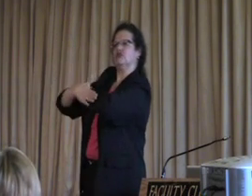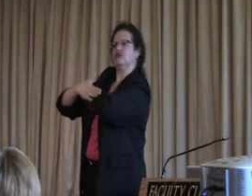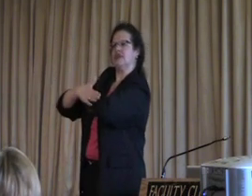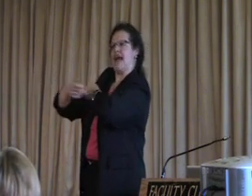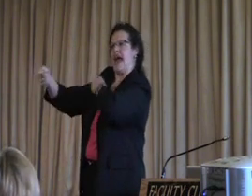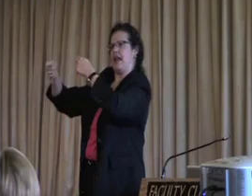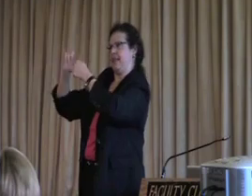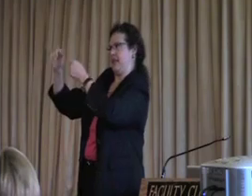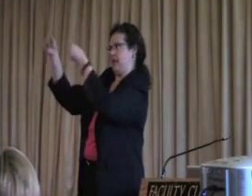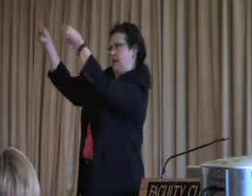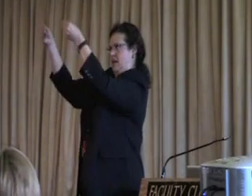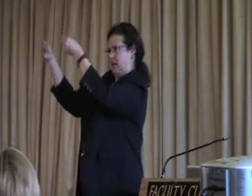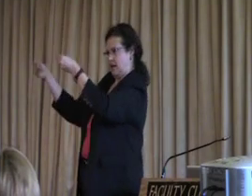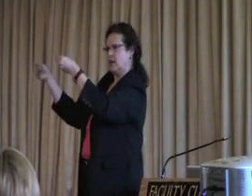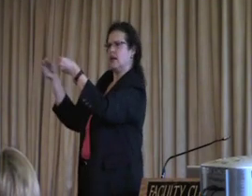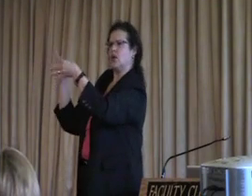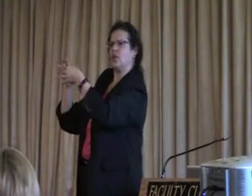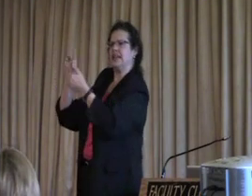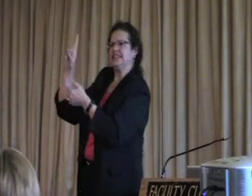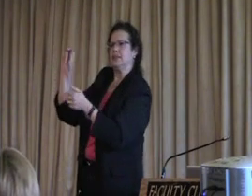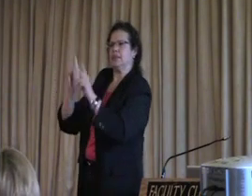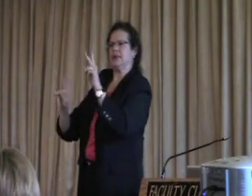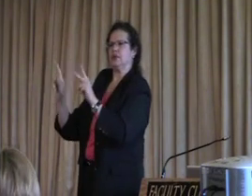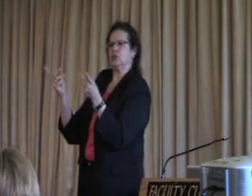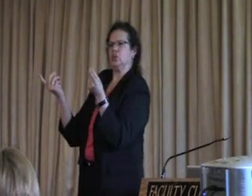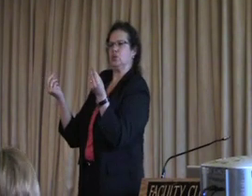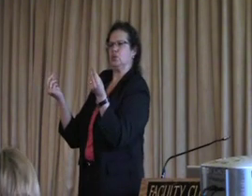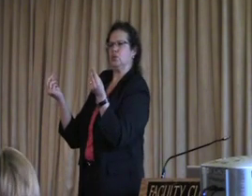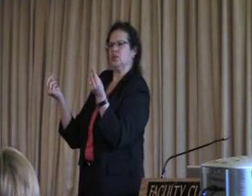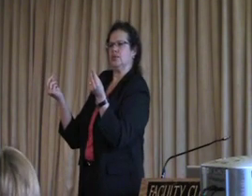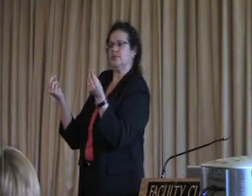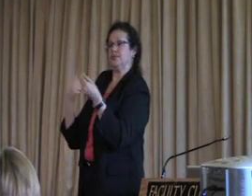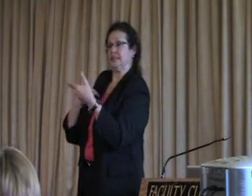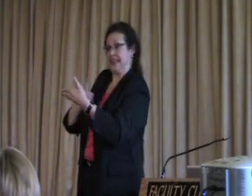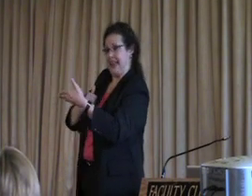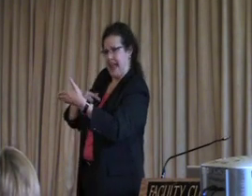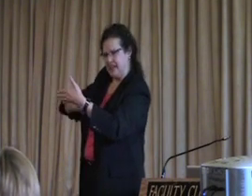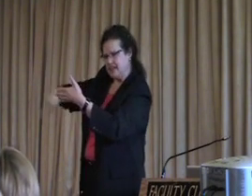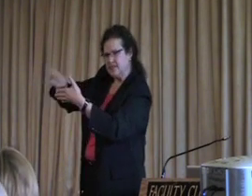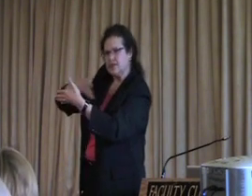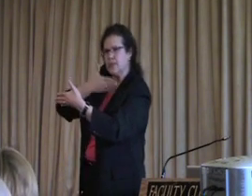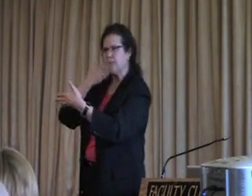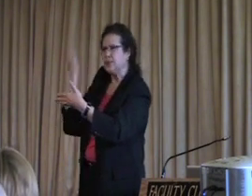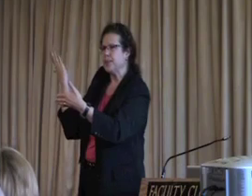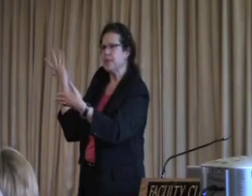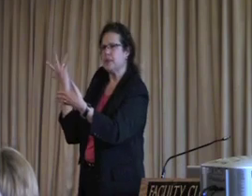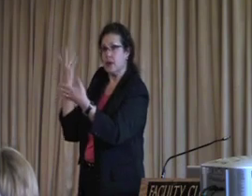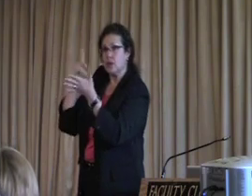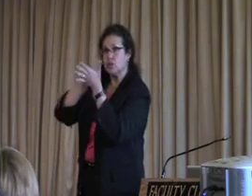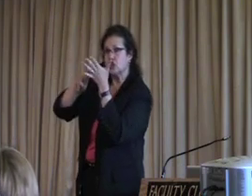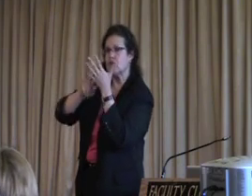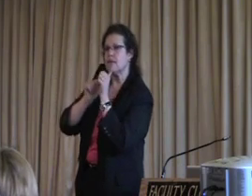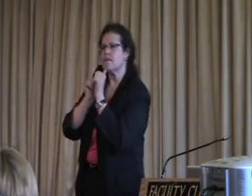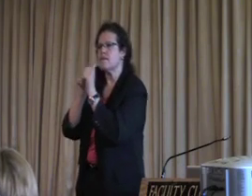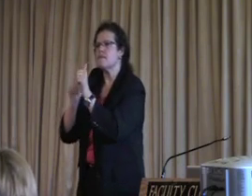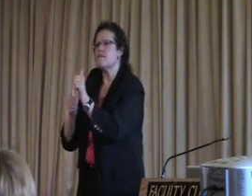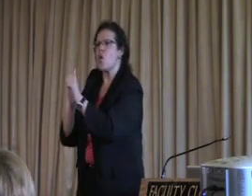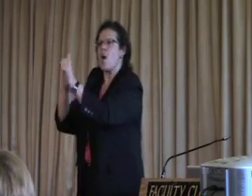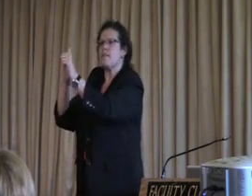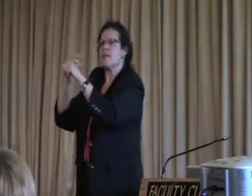rights with persons with disabilities, we need to look at how that's going to affect